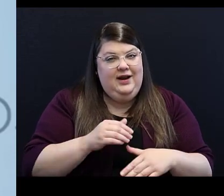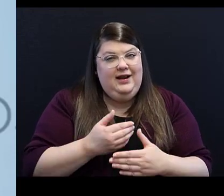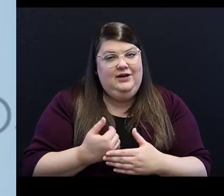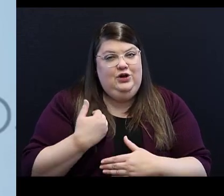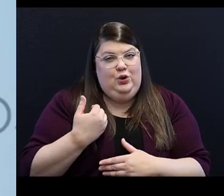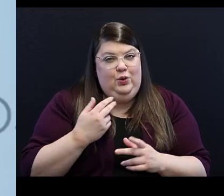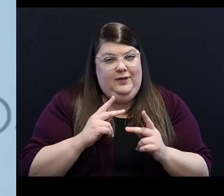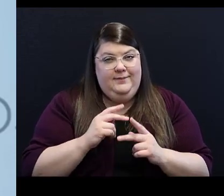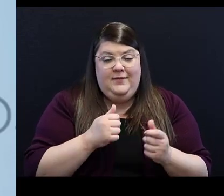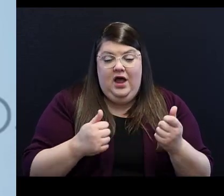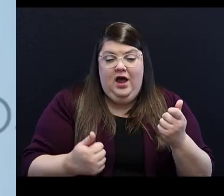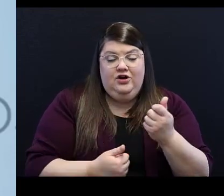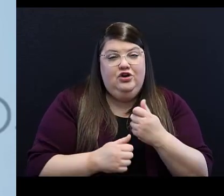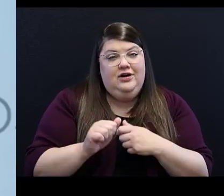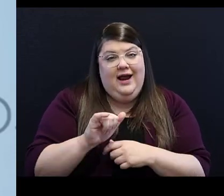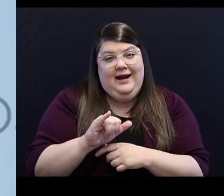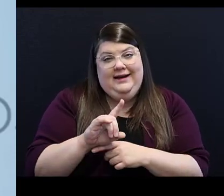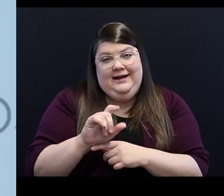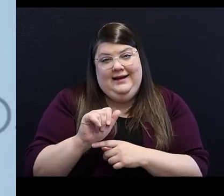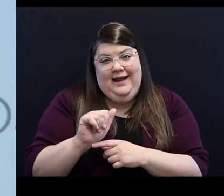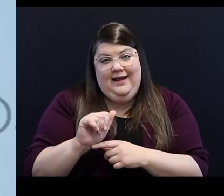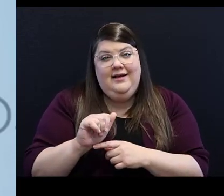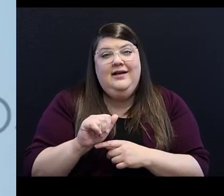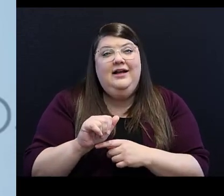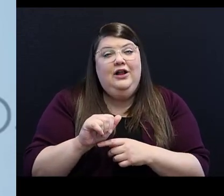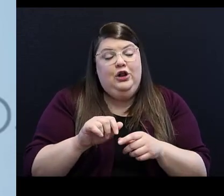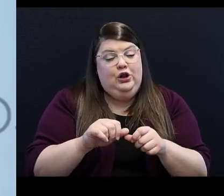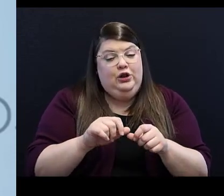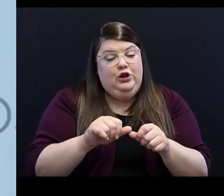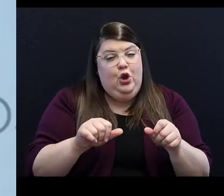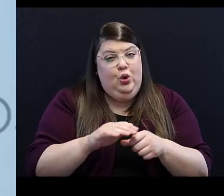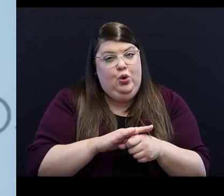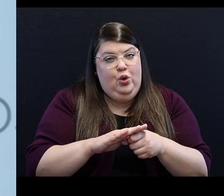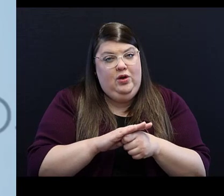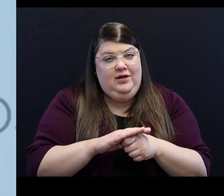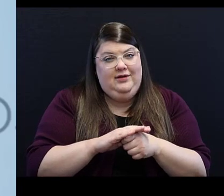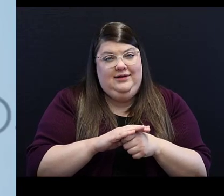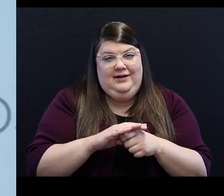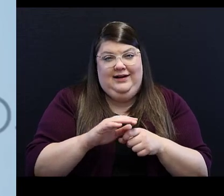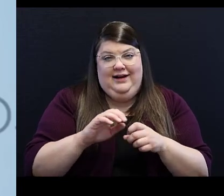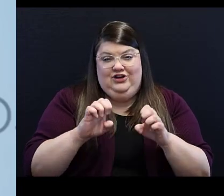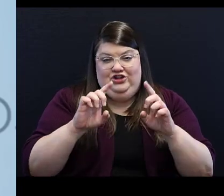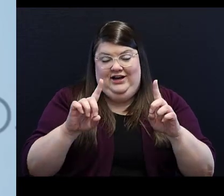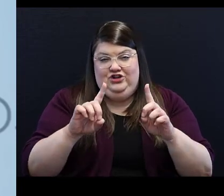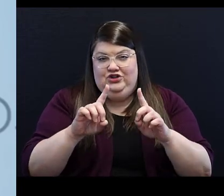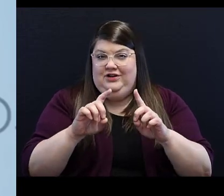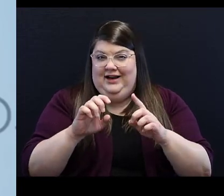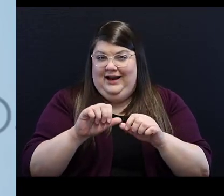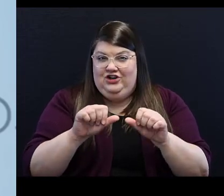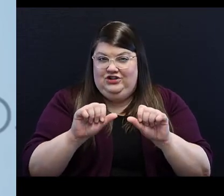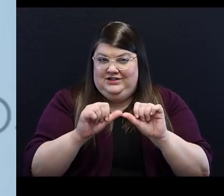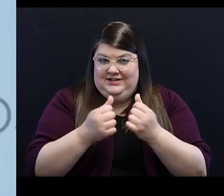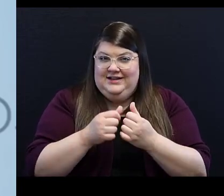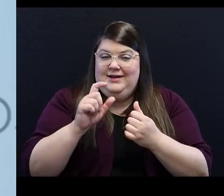Under IDEA, Local Education Agencies, must provide transition services to students at